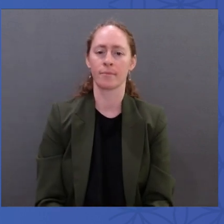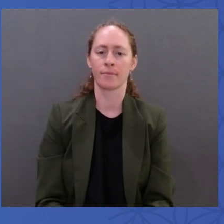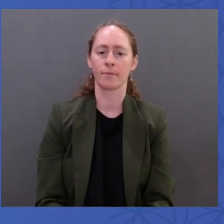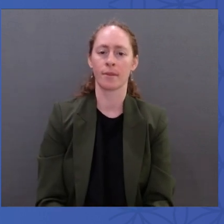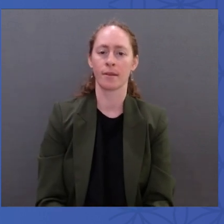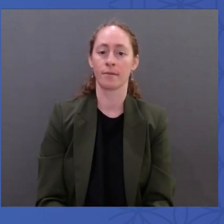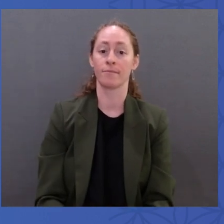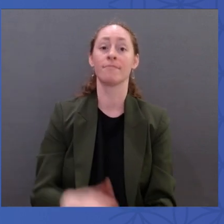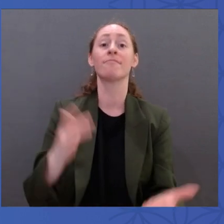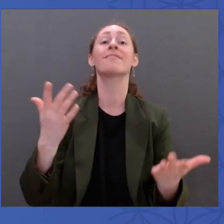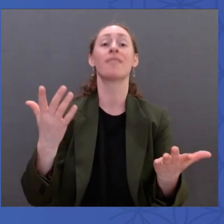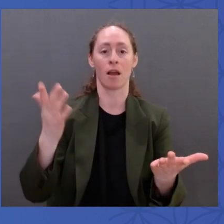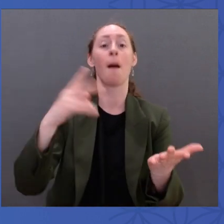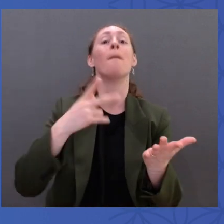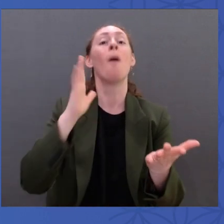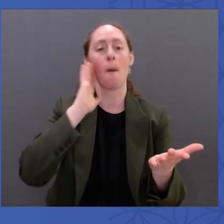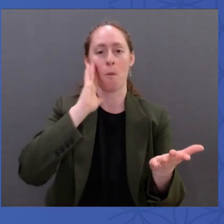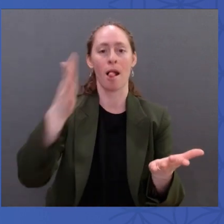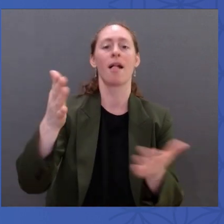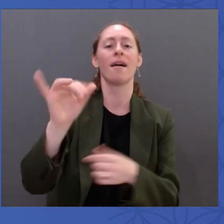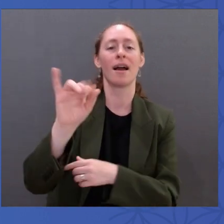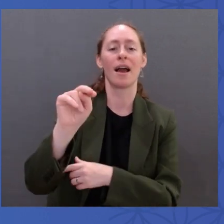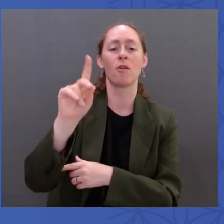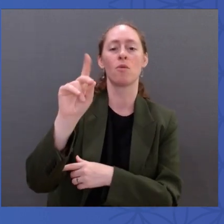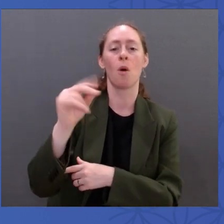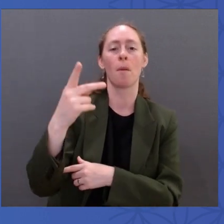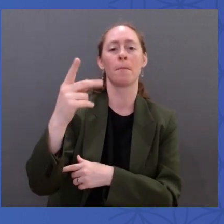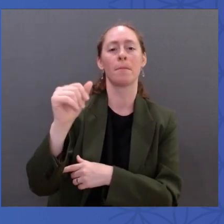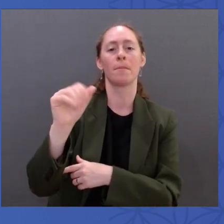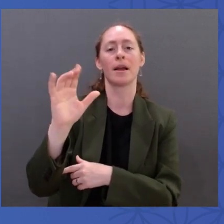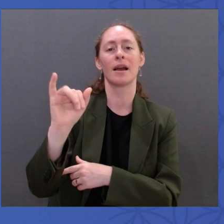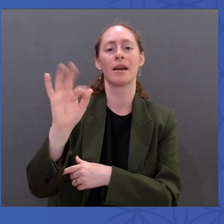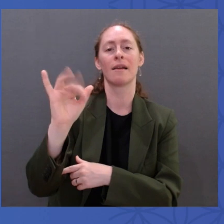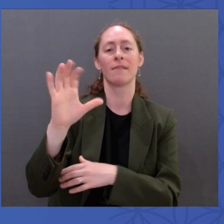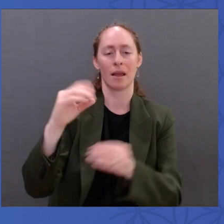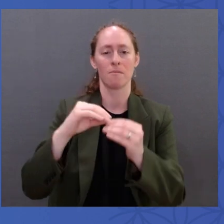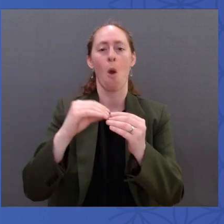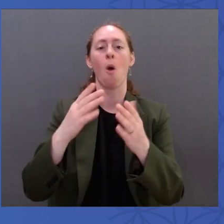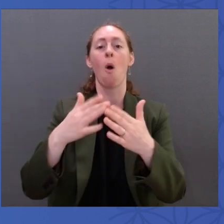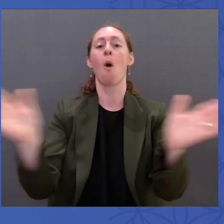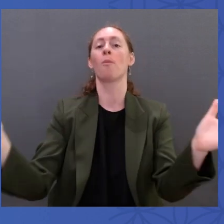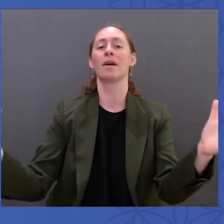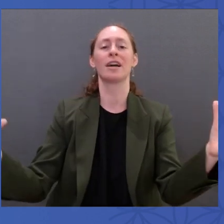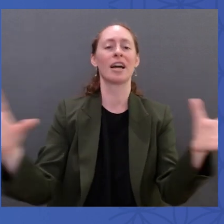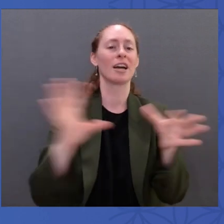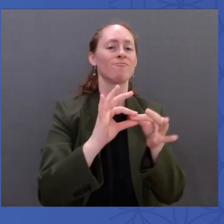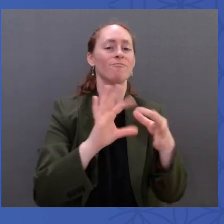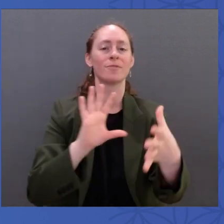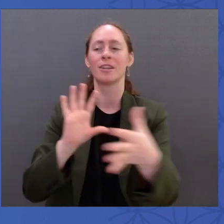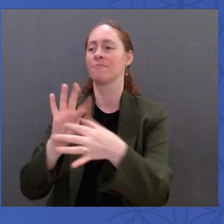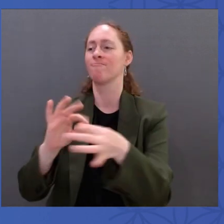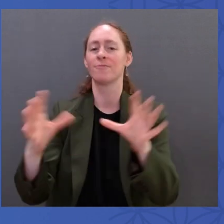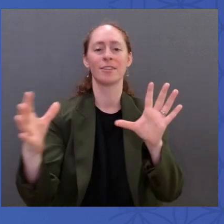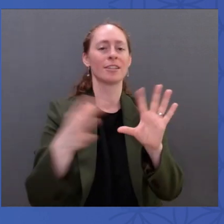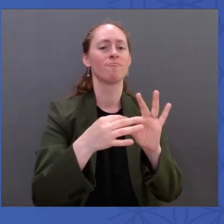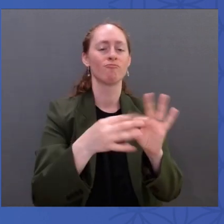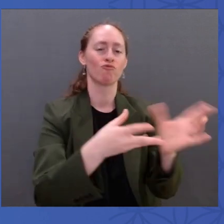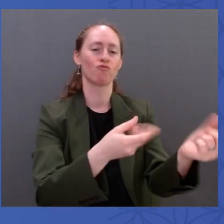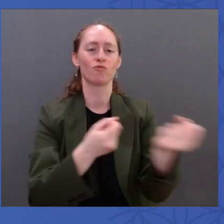connected, prosperous, resilient and secure region. Malaysia is fully committed